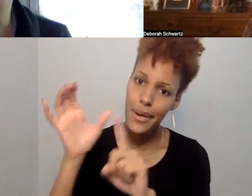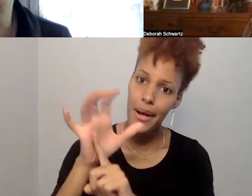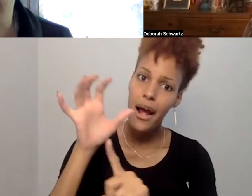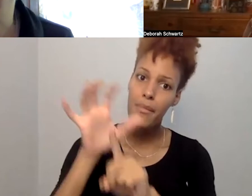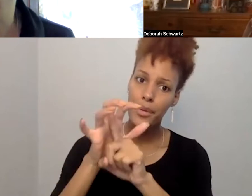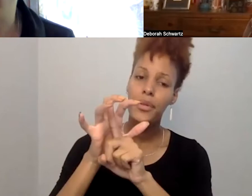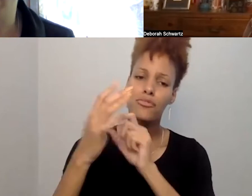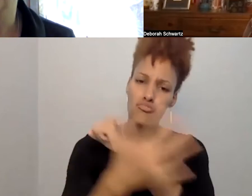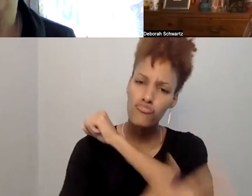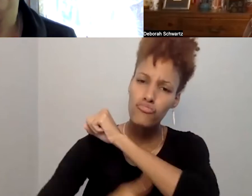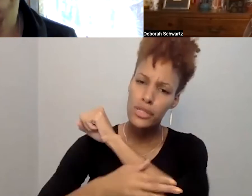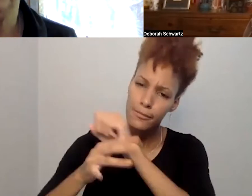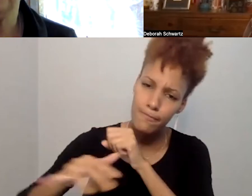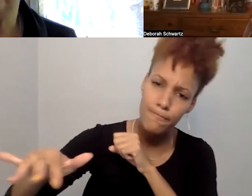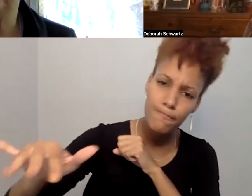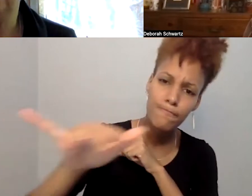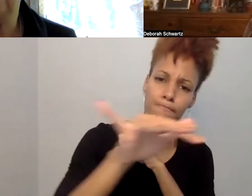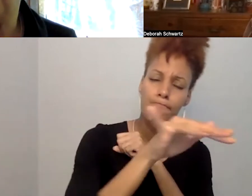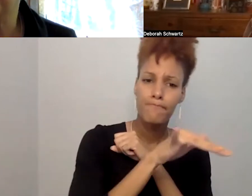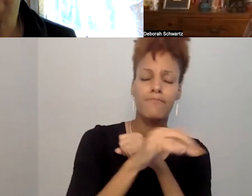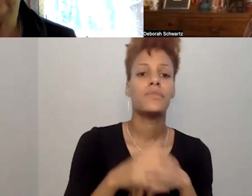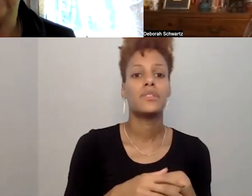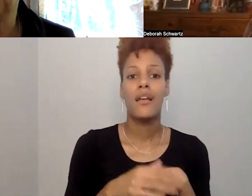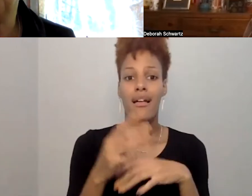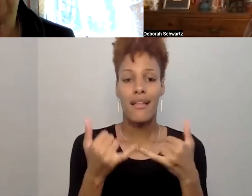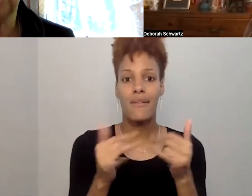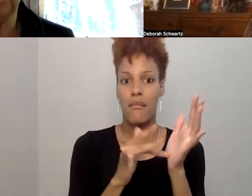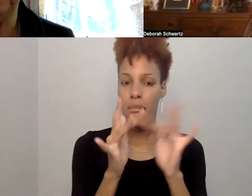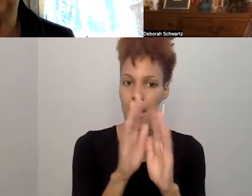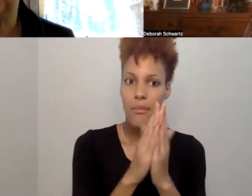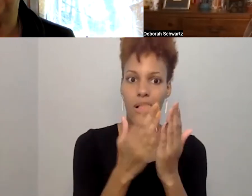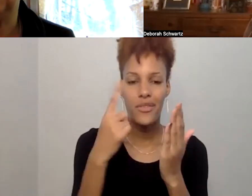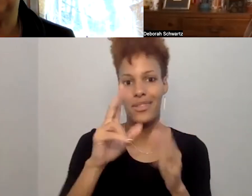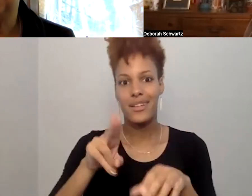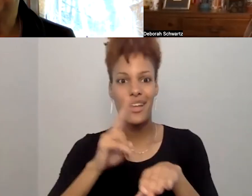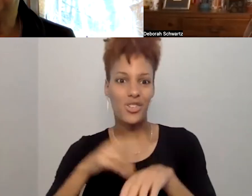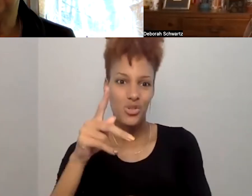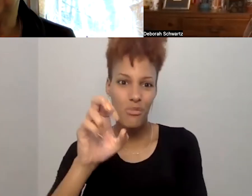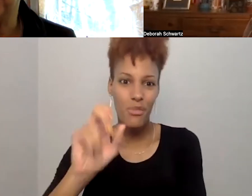country, it's become, you know, kind of the Bible for the National Park Service and, you know, the